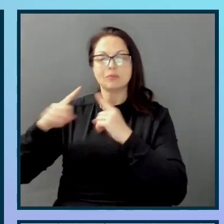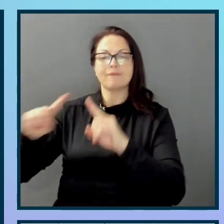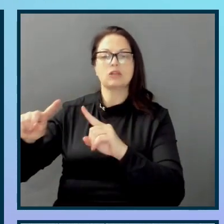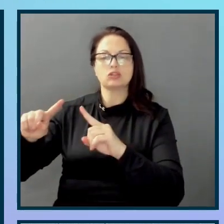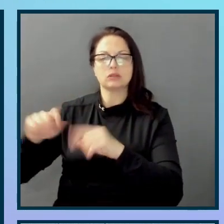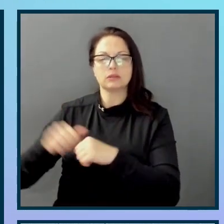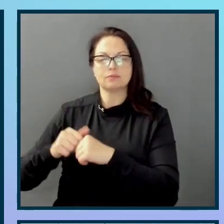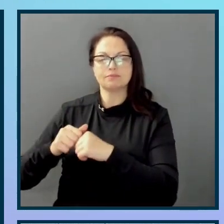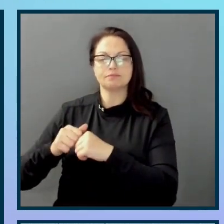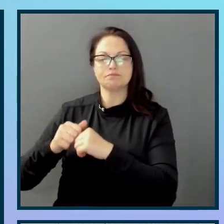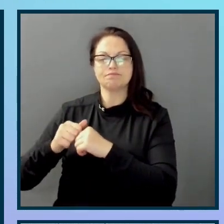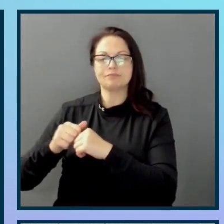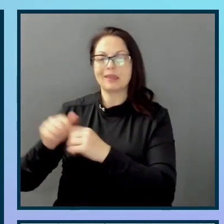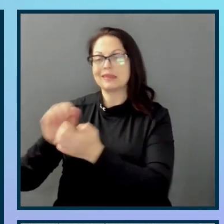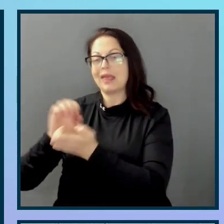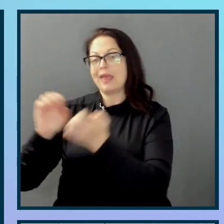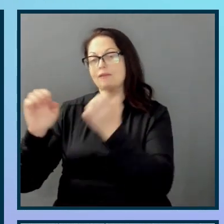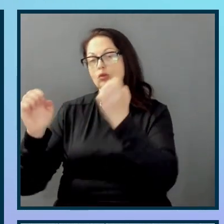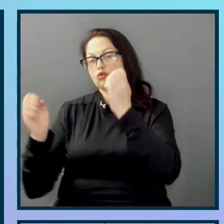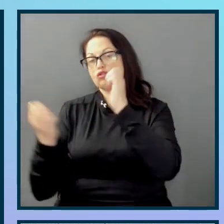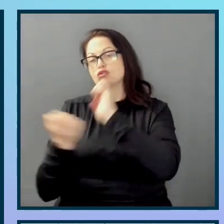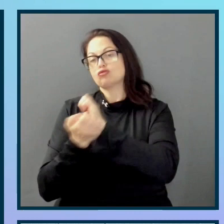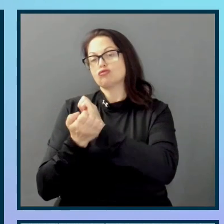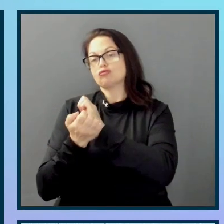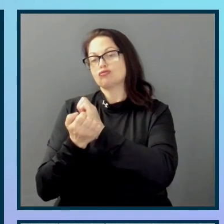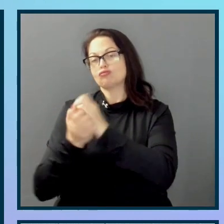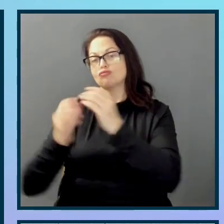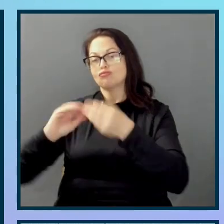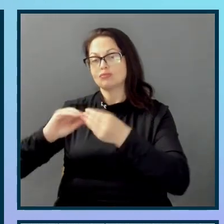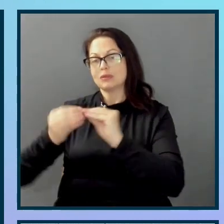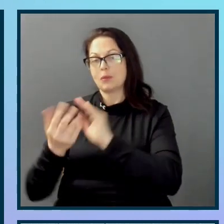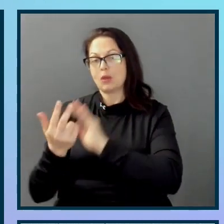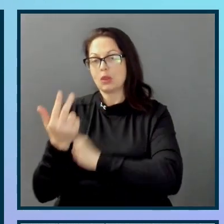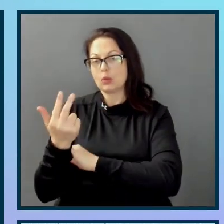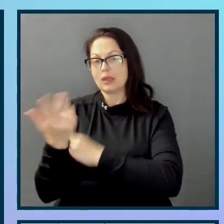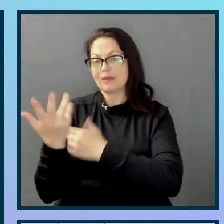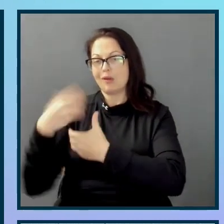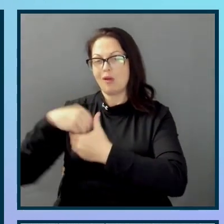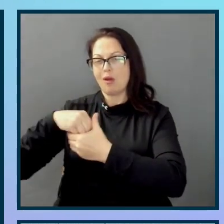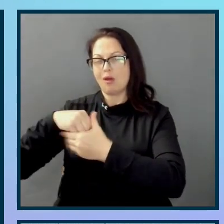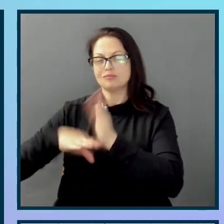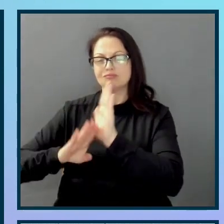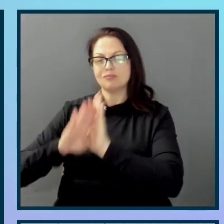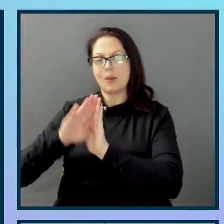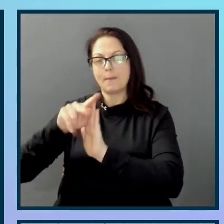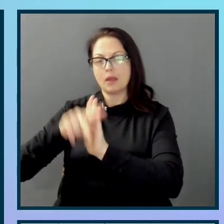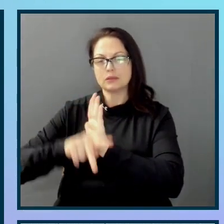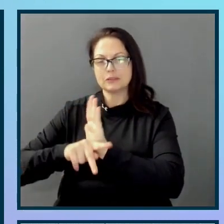And the evolution from there is up to step three, which involves developing policies and procedures, and a maintenance plan